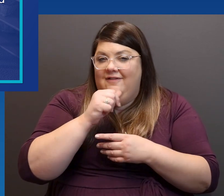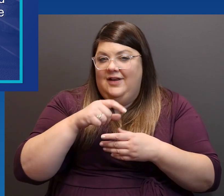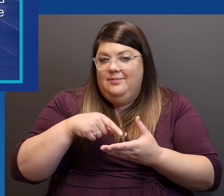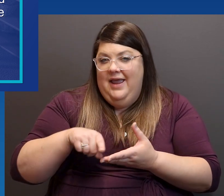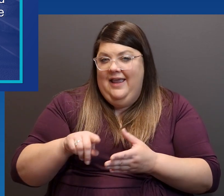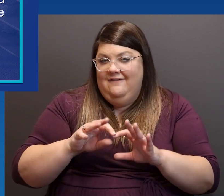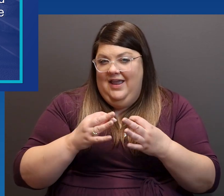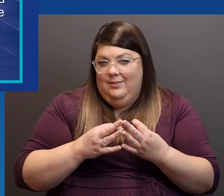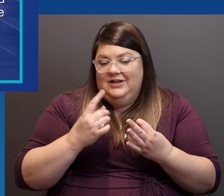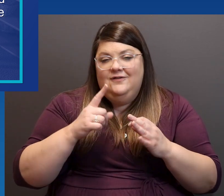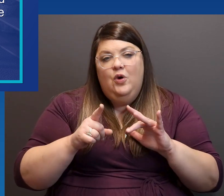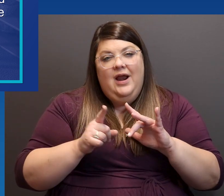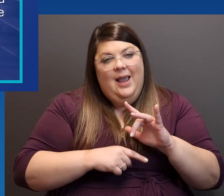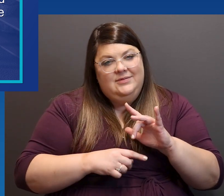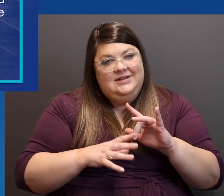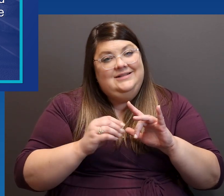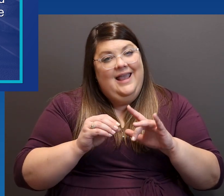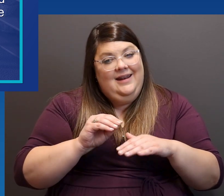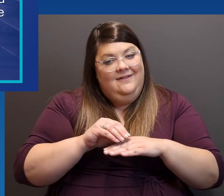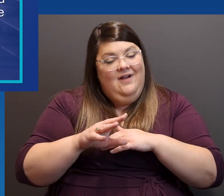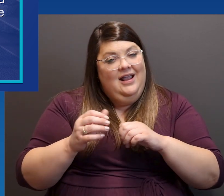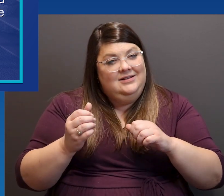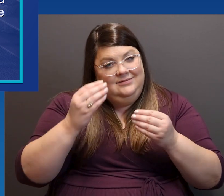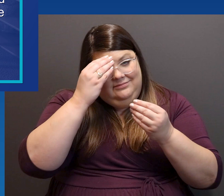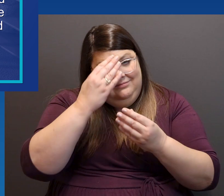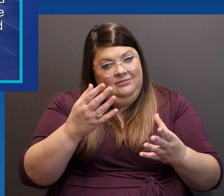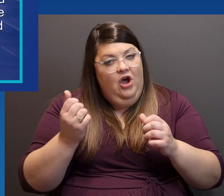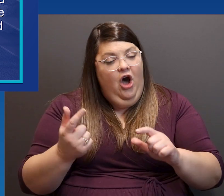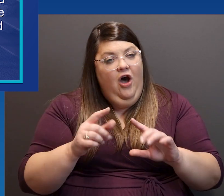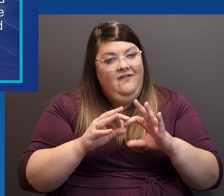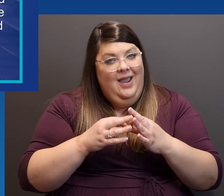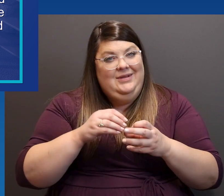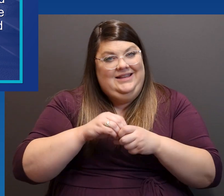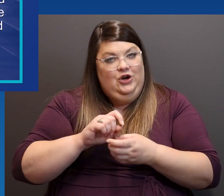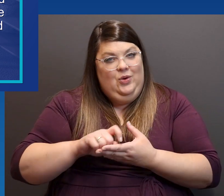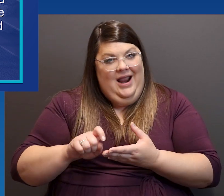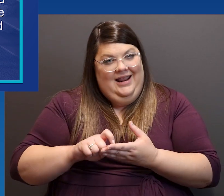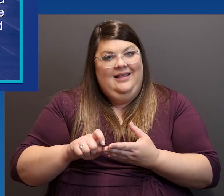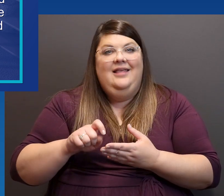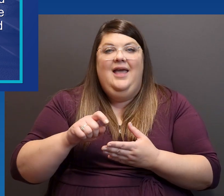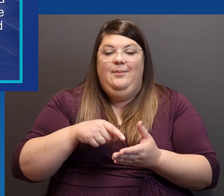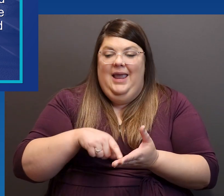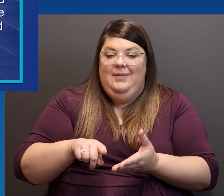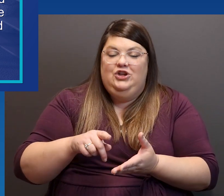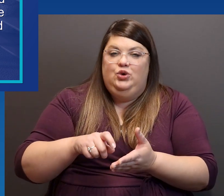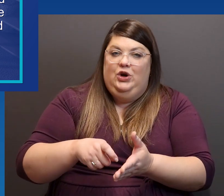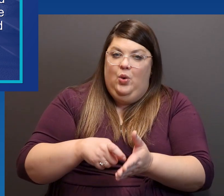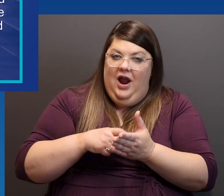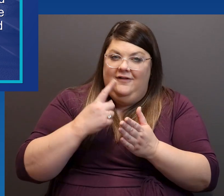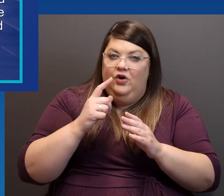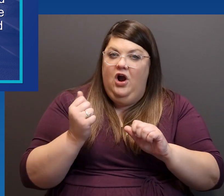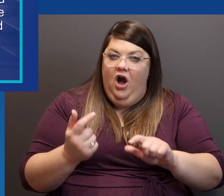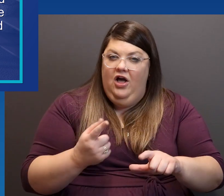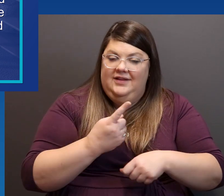for absences and advise all families in writing that payment is required for all the days the child is absent.